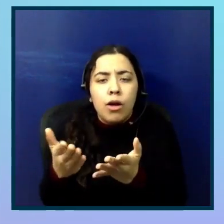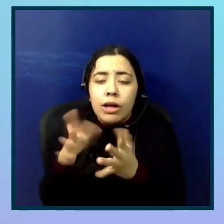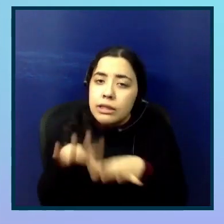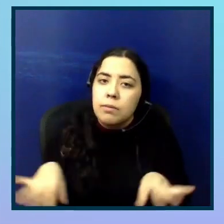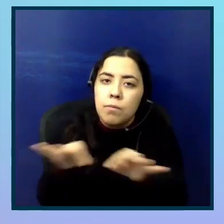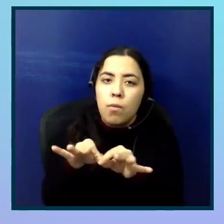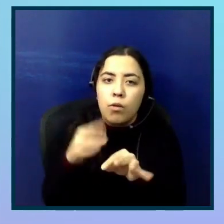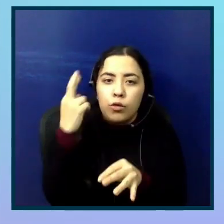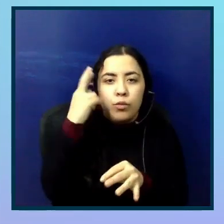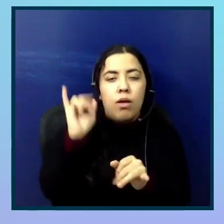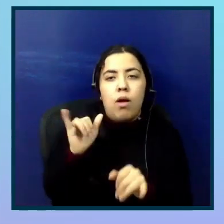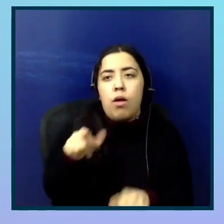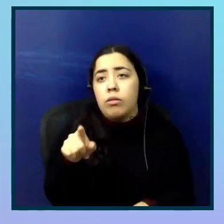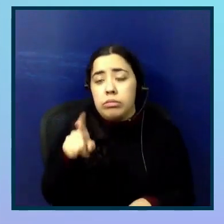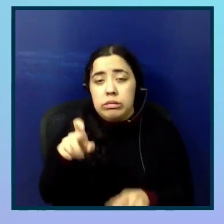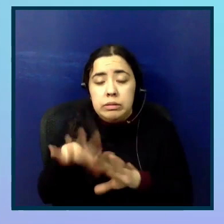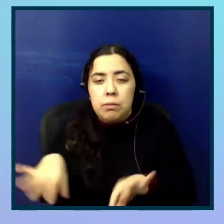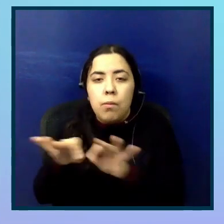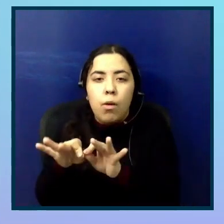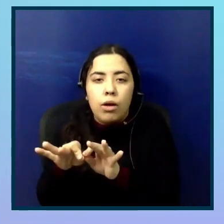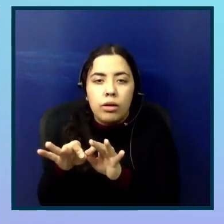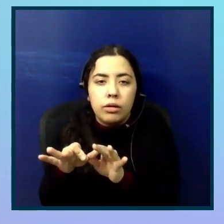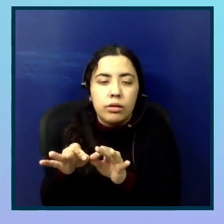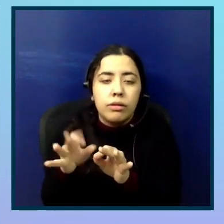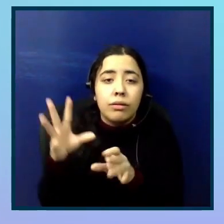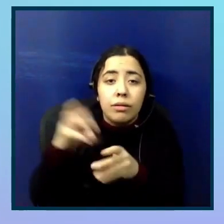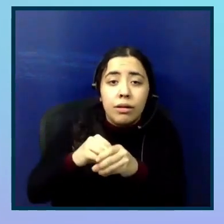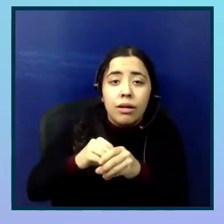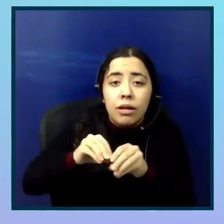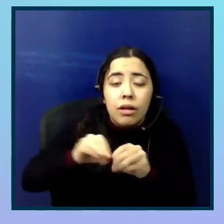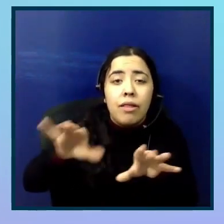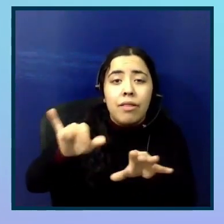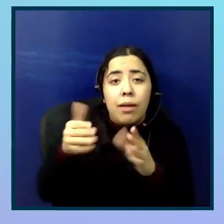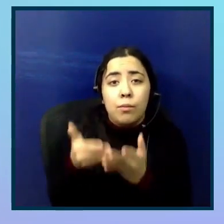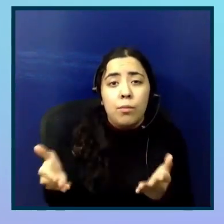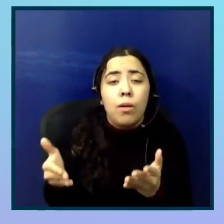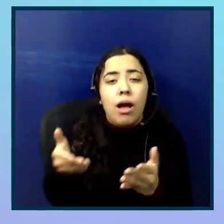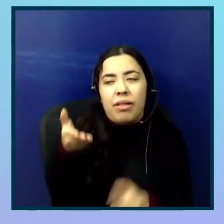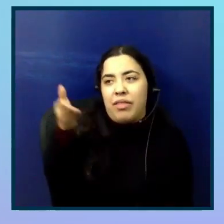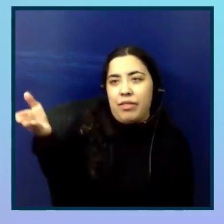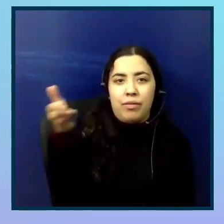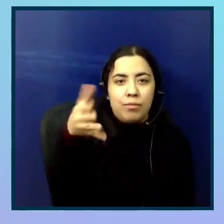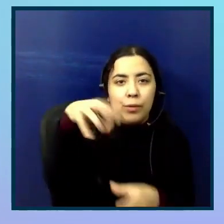So that's how we deal with some of these tiebreakers. Absolutely. Thank you so much, Prerna.